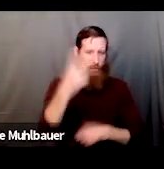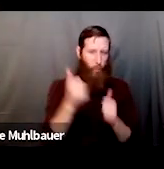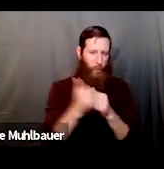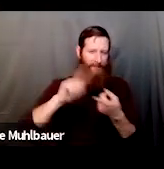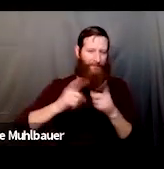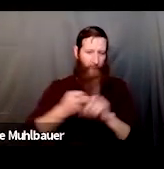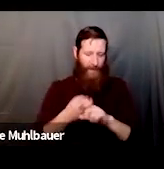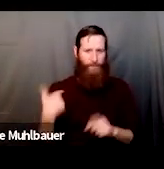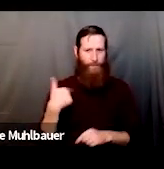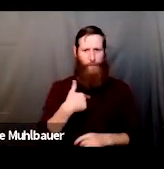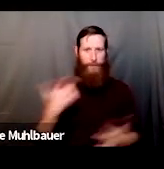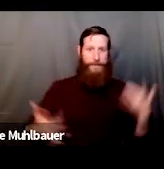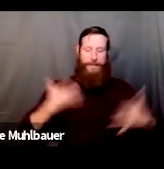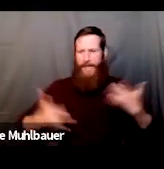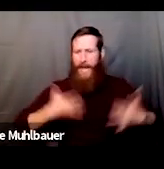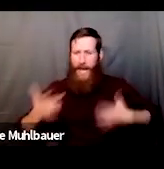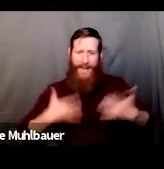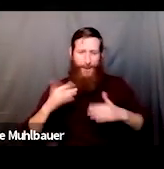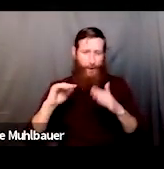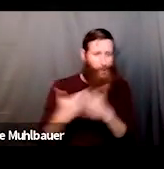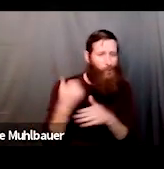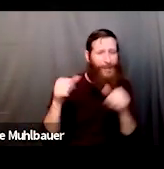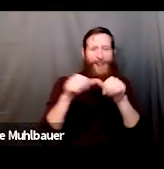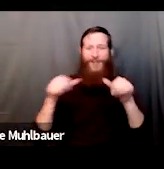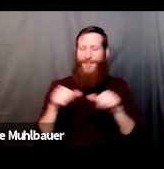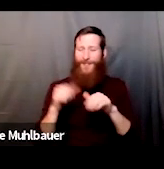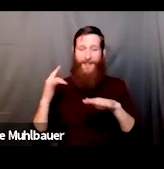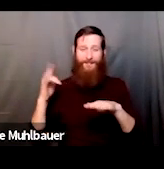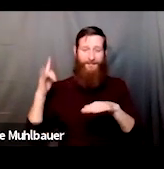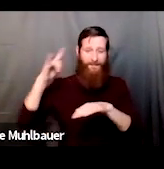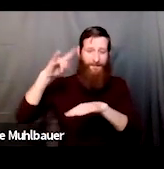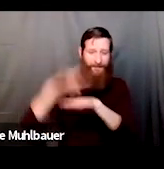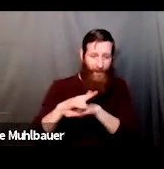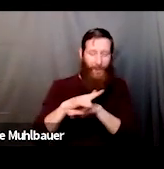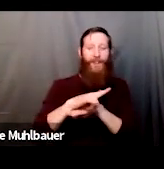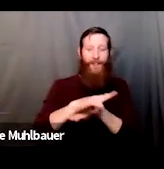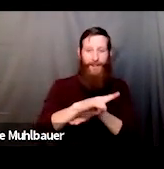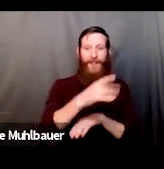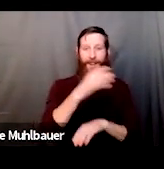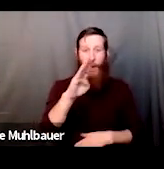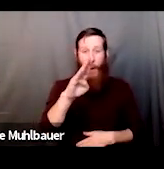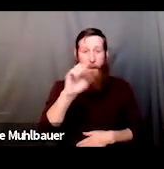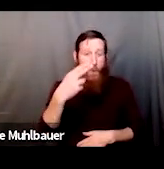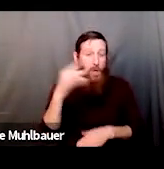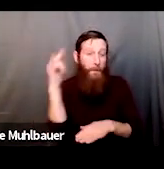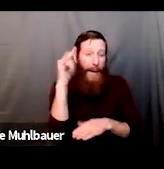and we were really excited in a new area. We flew in and got dropped off by a bush plane.